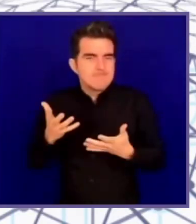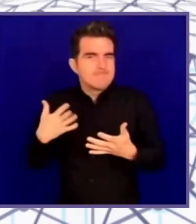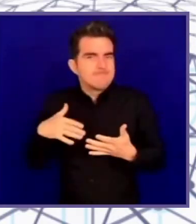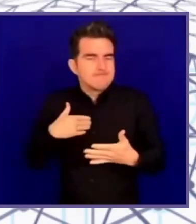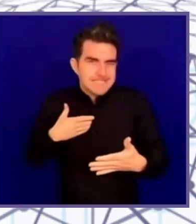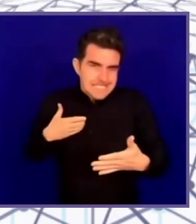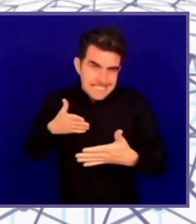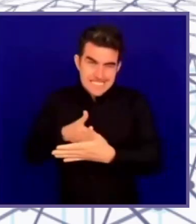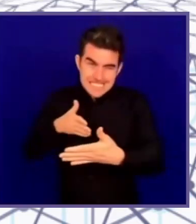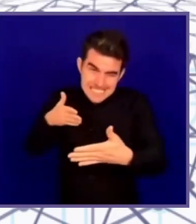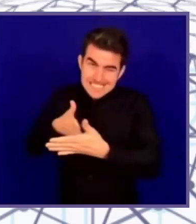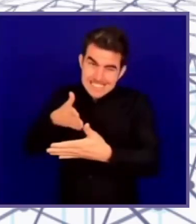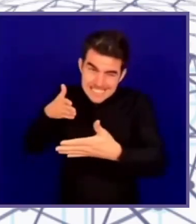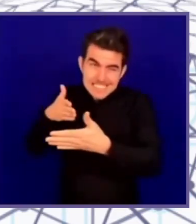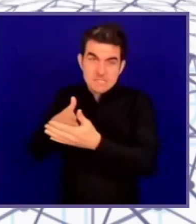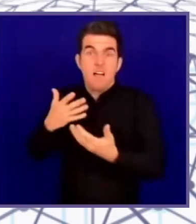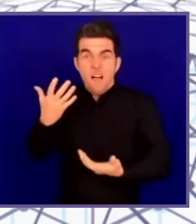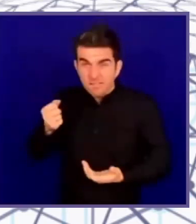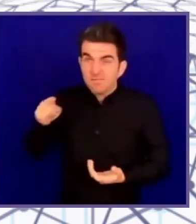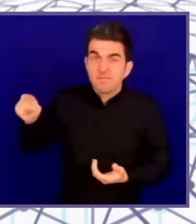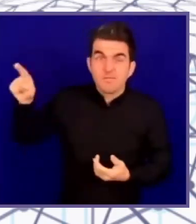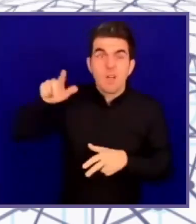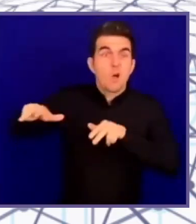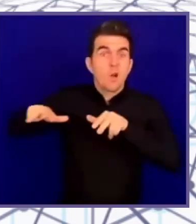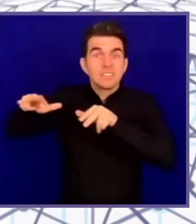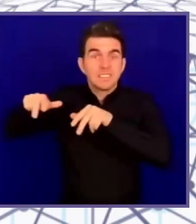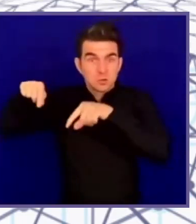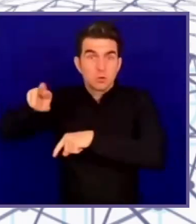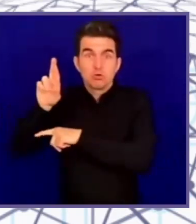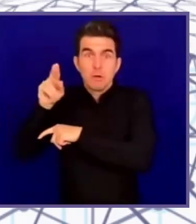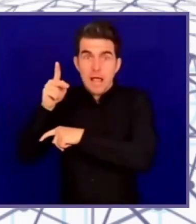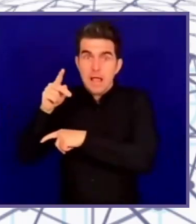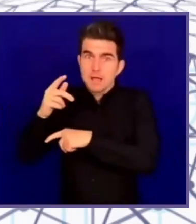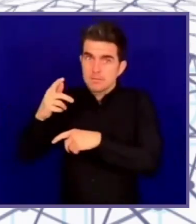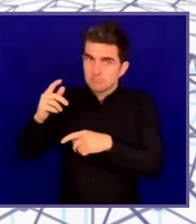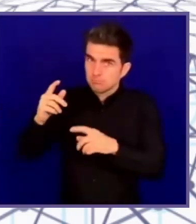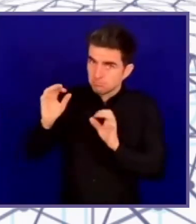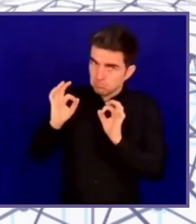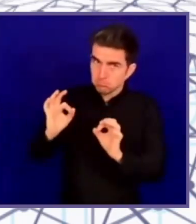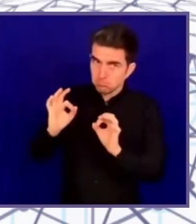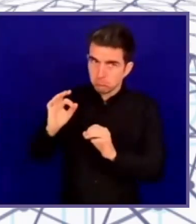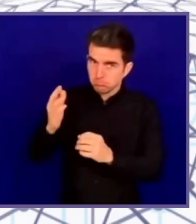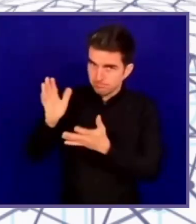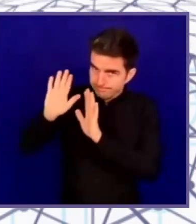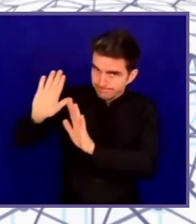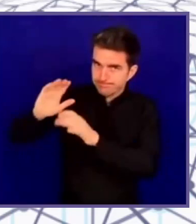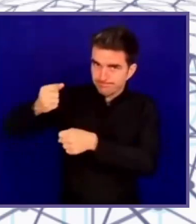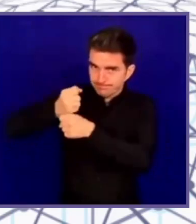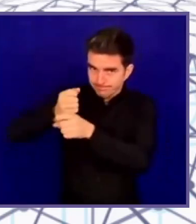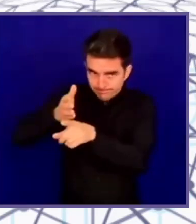I said, Well, I don't care if I'm not one person. I've done the right thing I worked for me. Let's